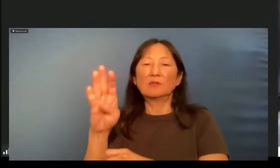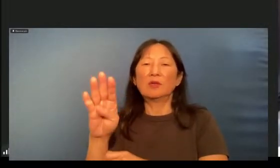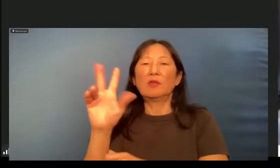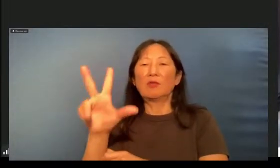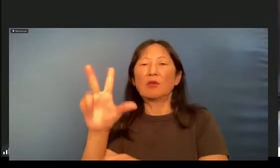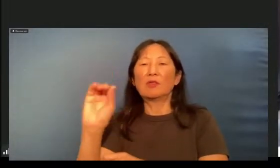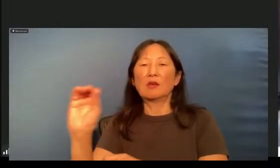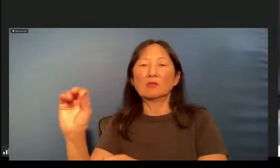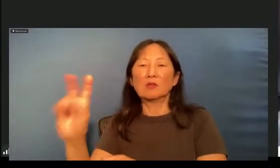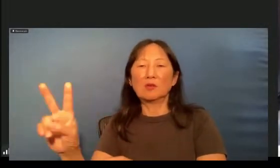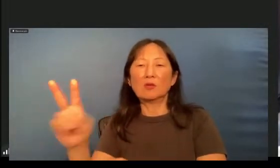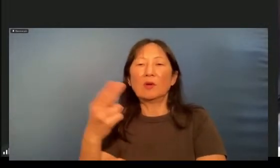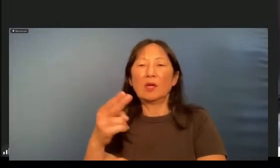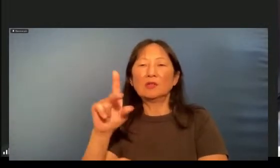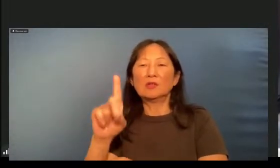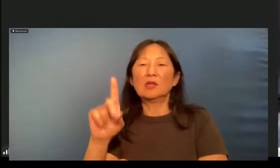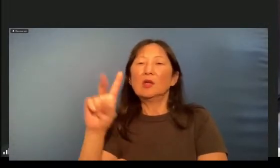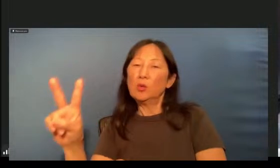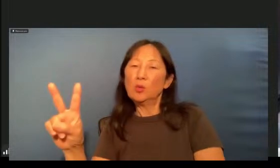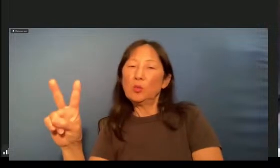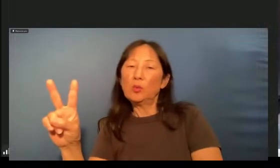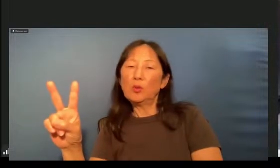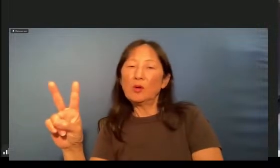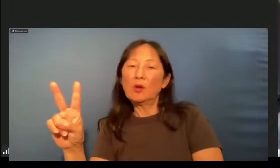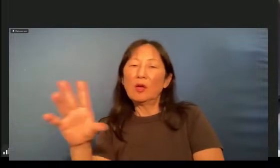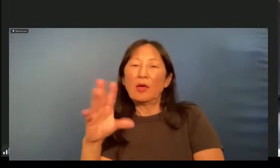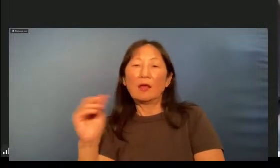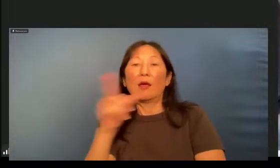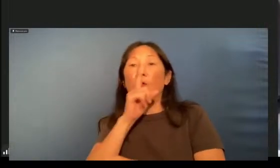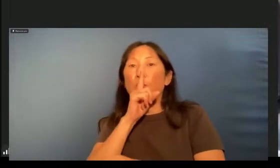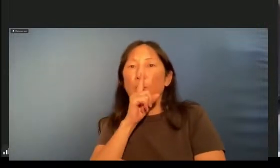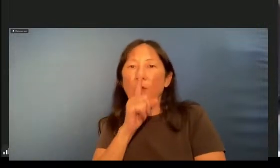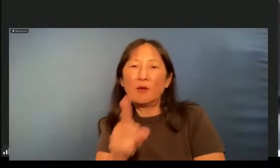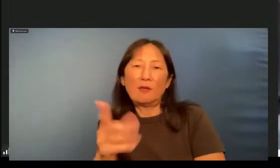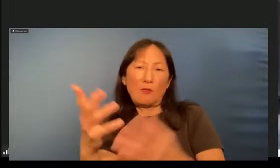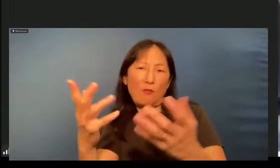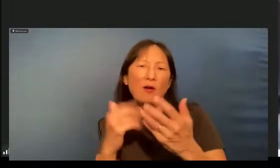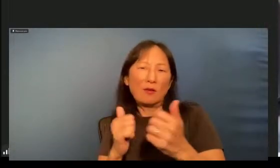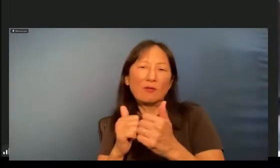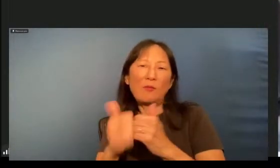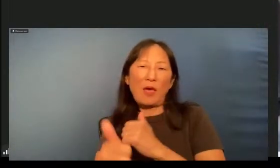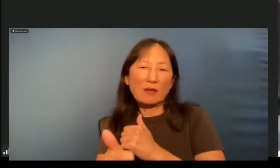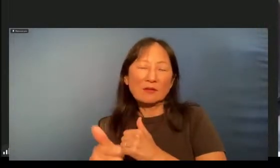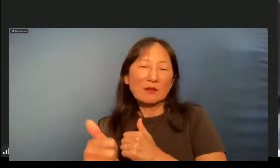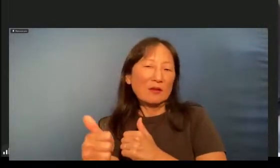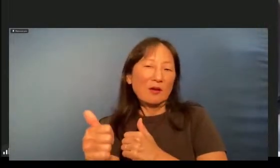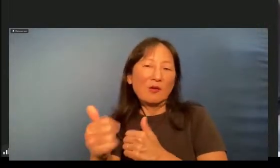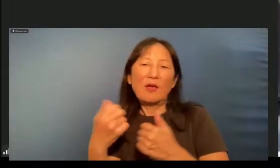HD two and I, I really would like to have this bill passed because we have a lot of elderly people